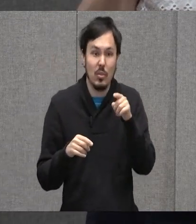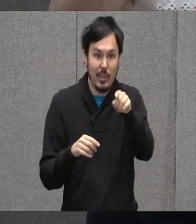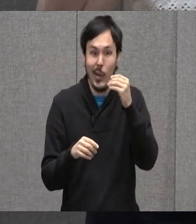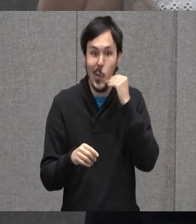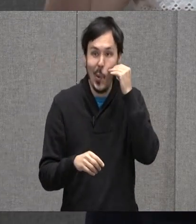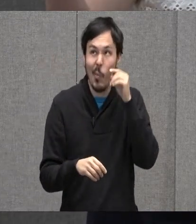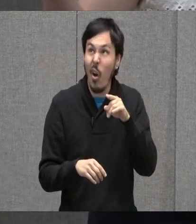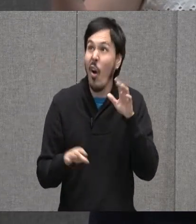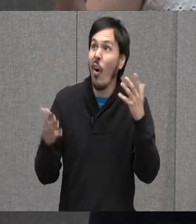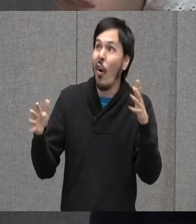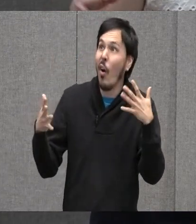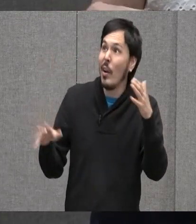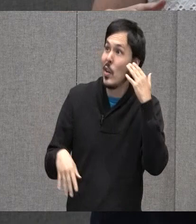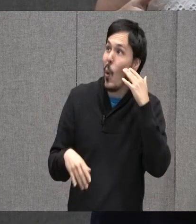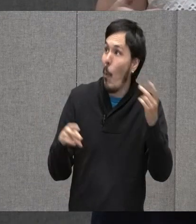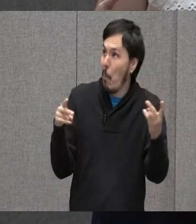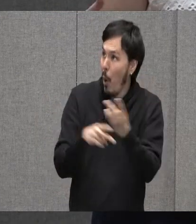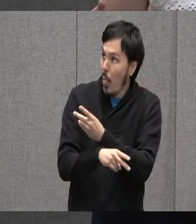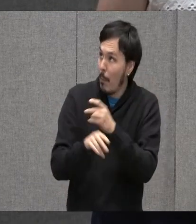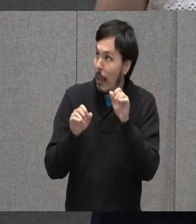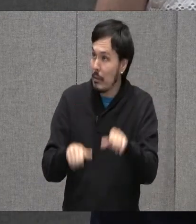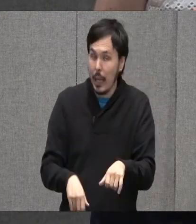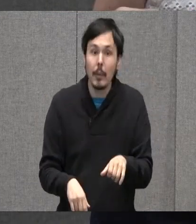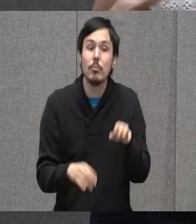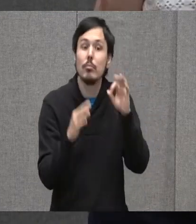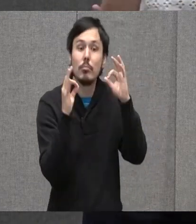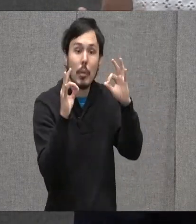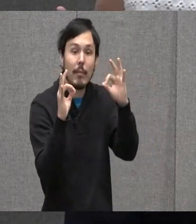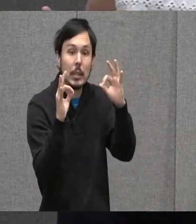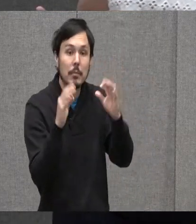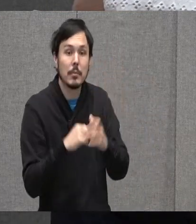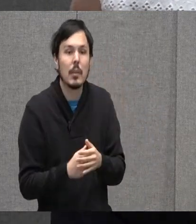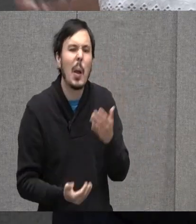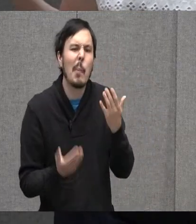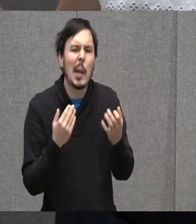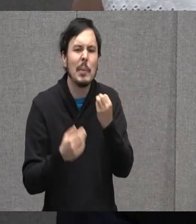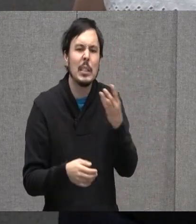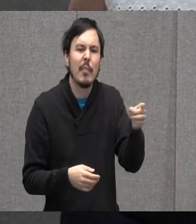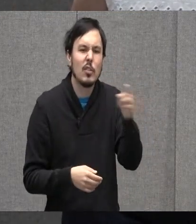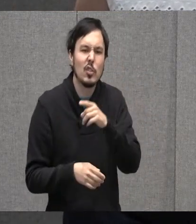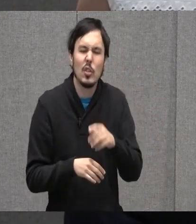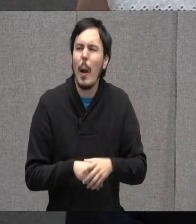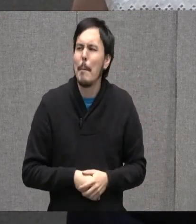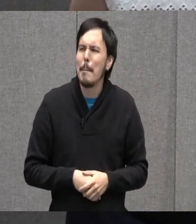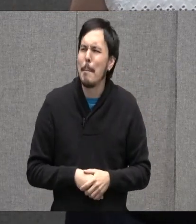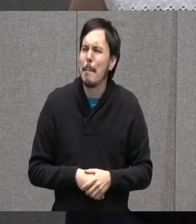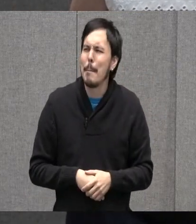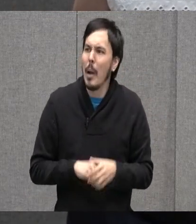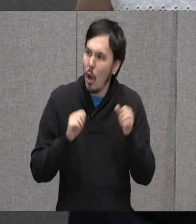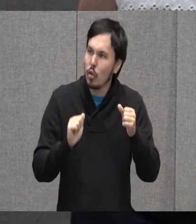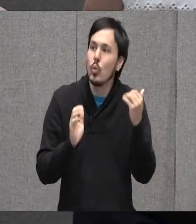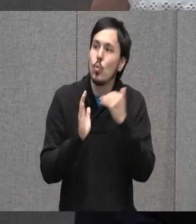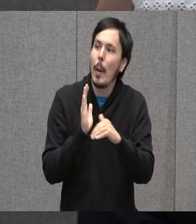I could use multiplication. Perfect. Some of you may be saying, I could use repeated addition.